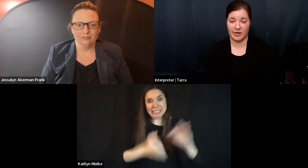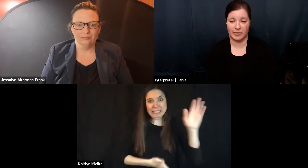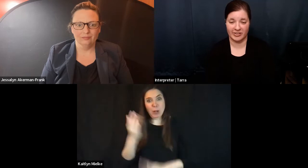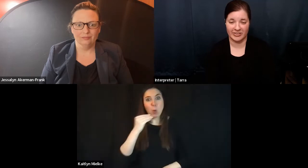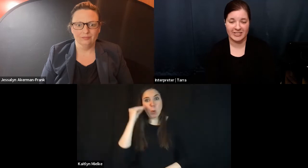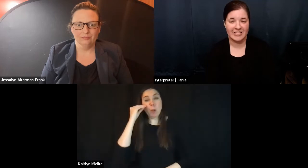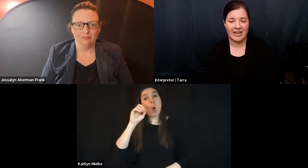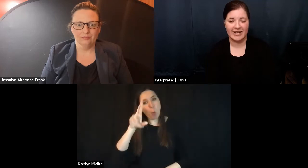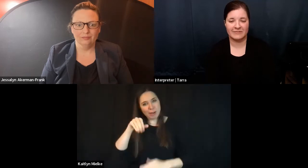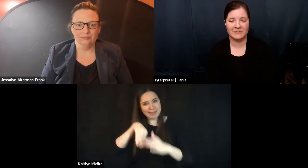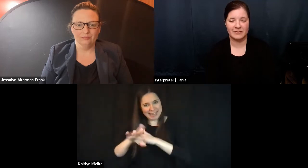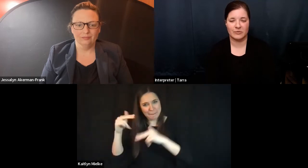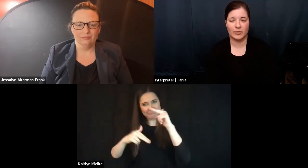I always joke because I get home, I always have to get home before it's dark because remember I can't see in